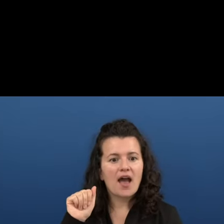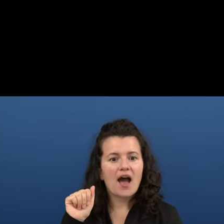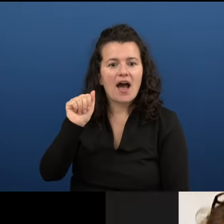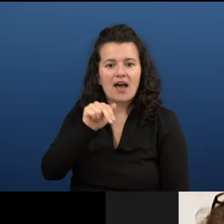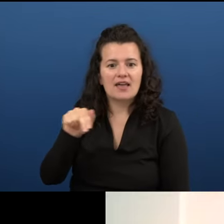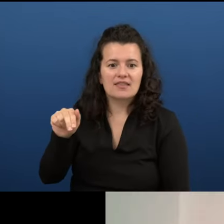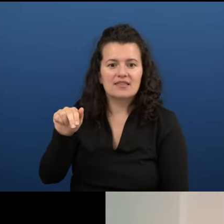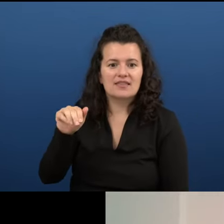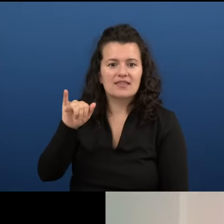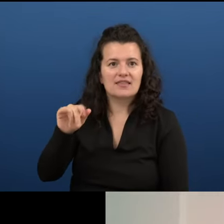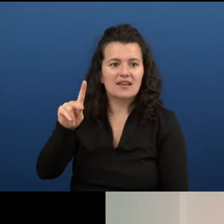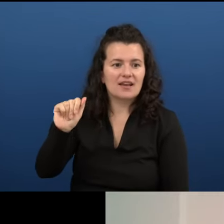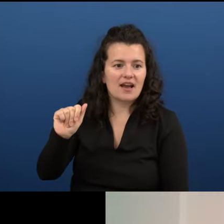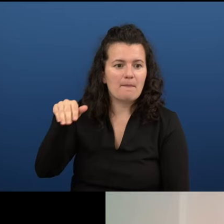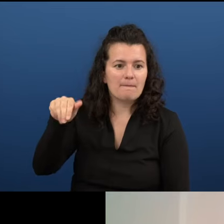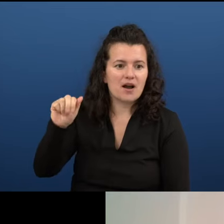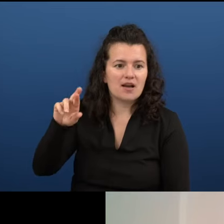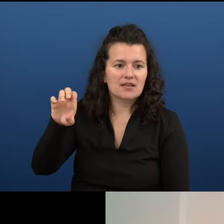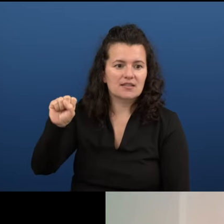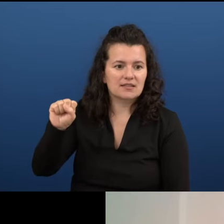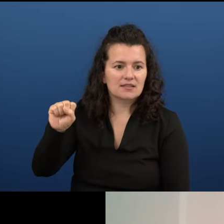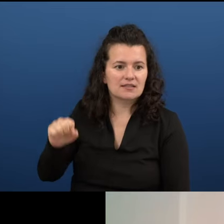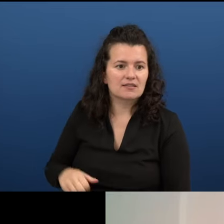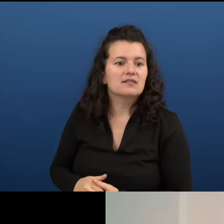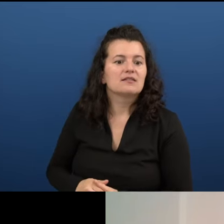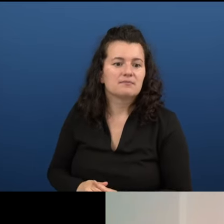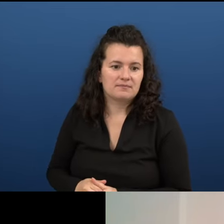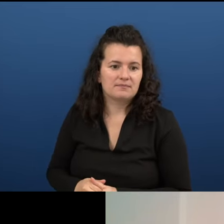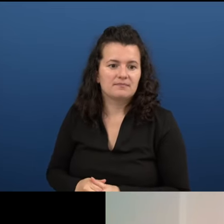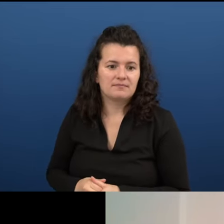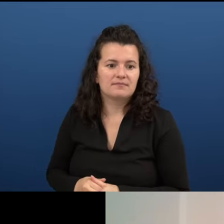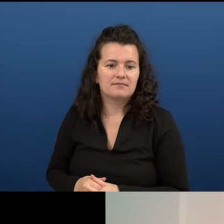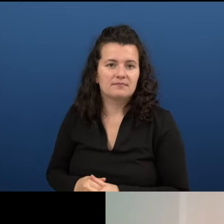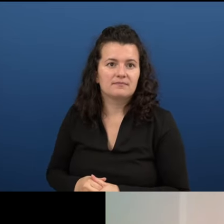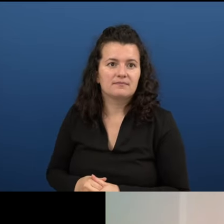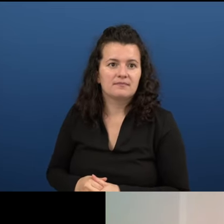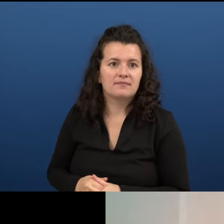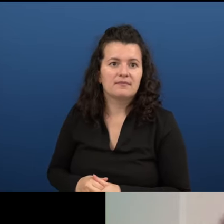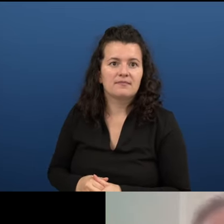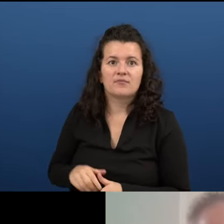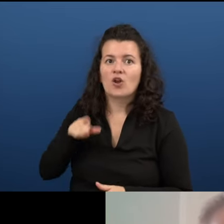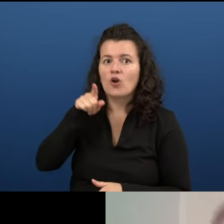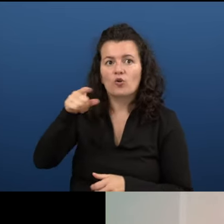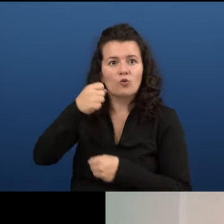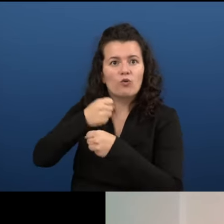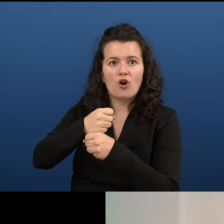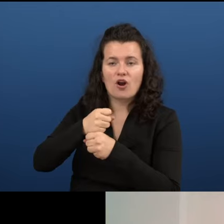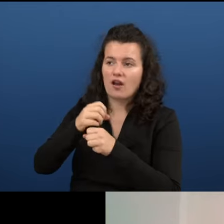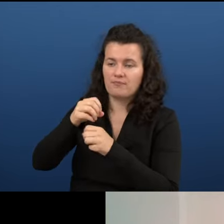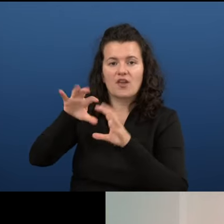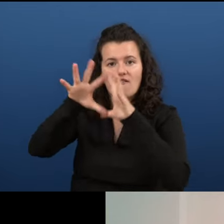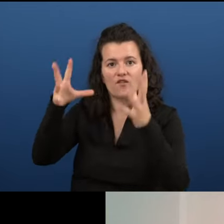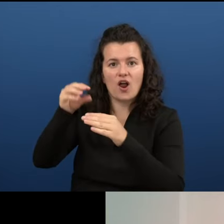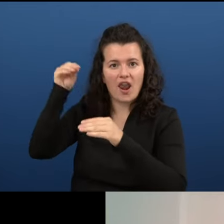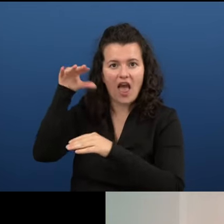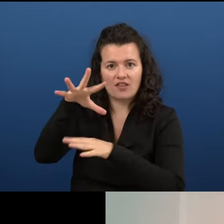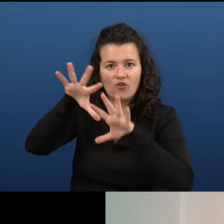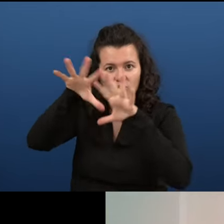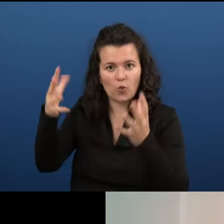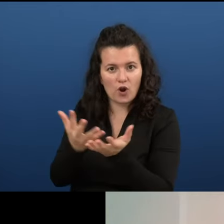pollutant economic saw the low energy light for the world with organization, I did look